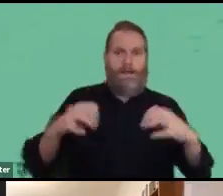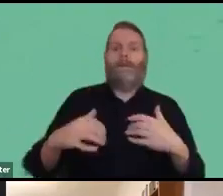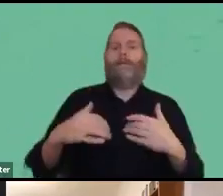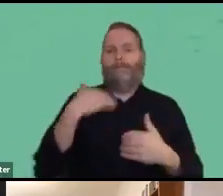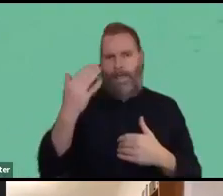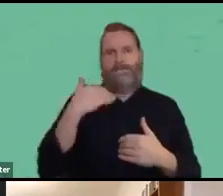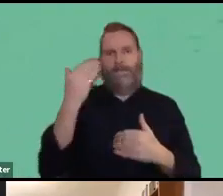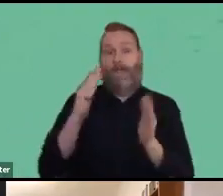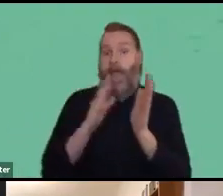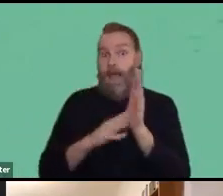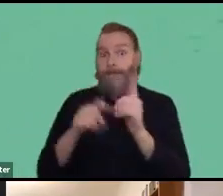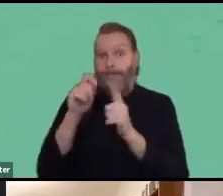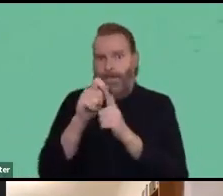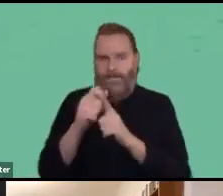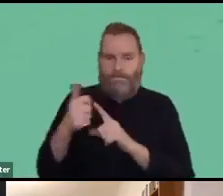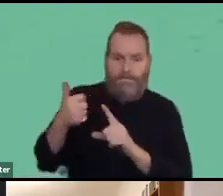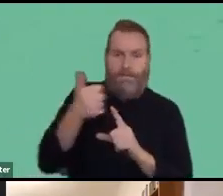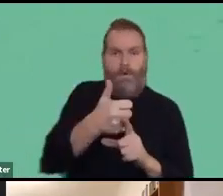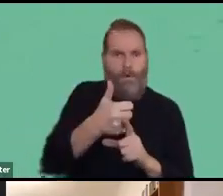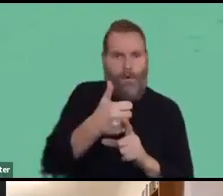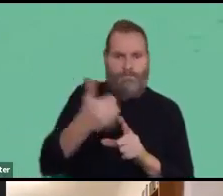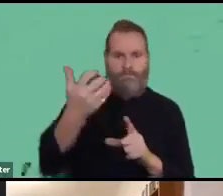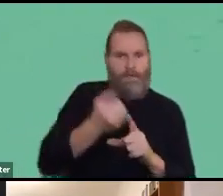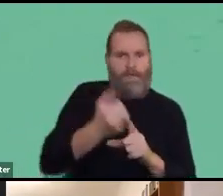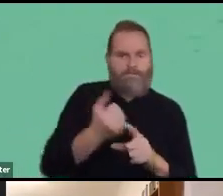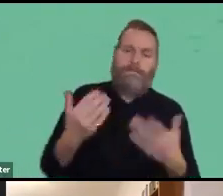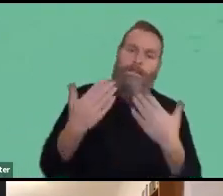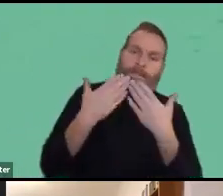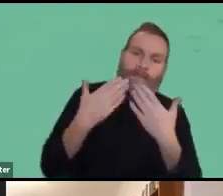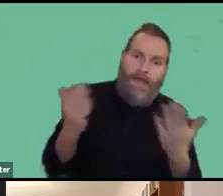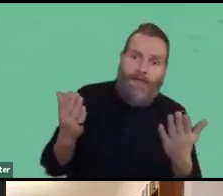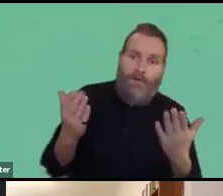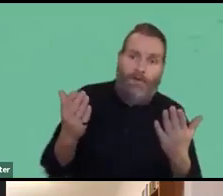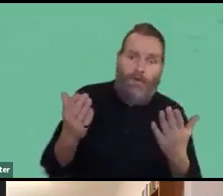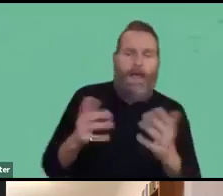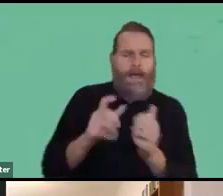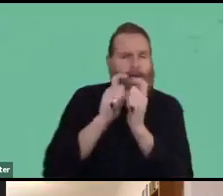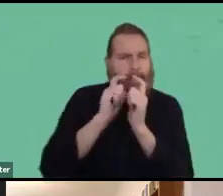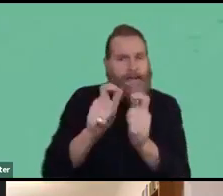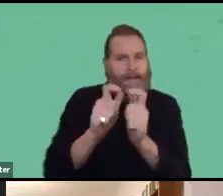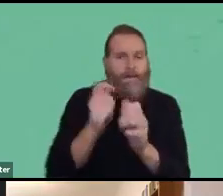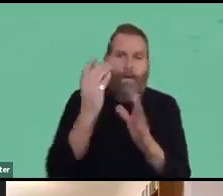up there with us so um thanks and and you know keep working hard but honestly we're on your side.